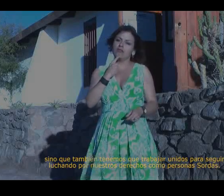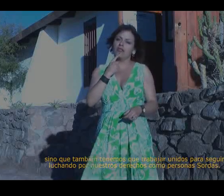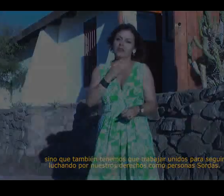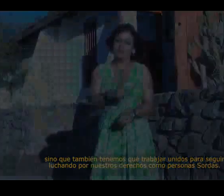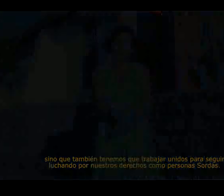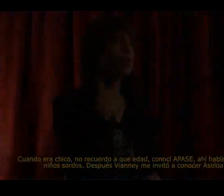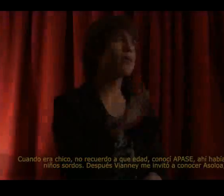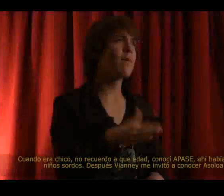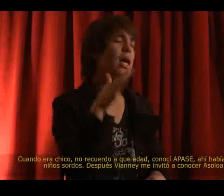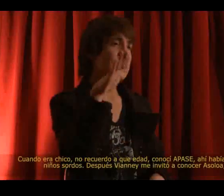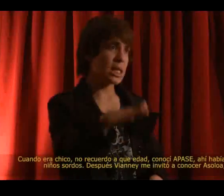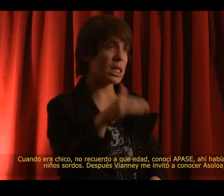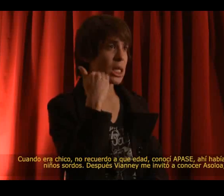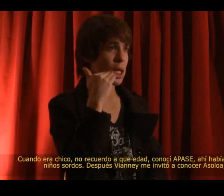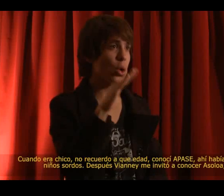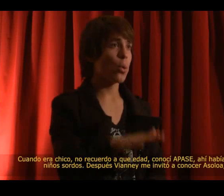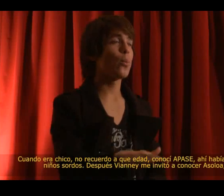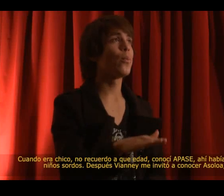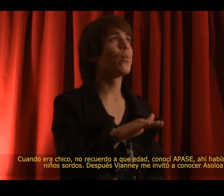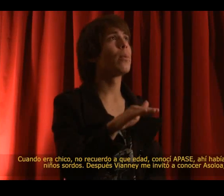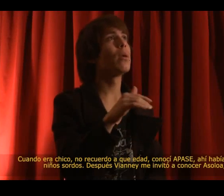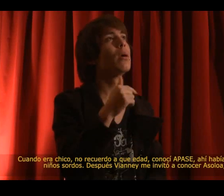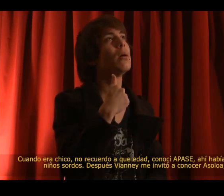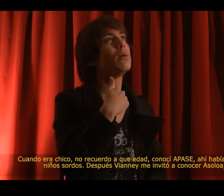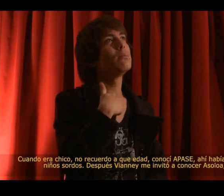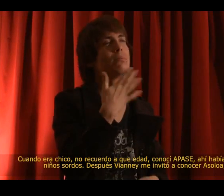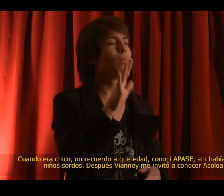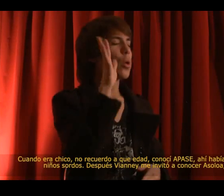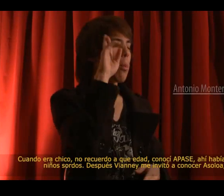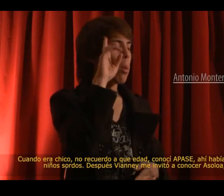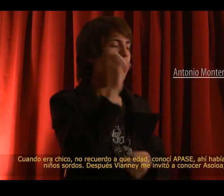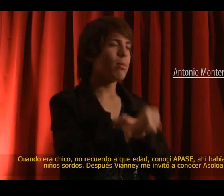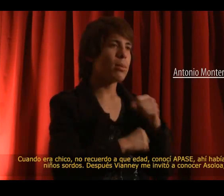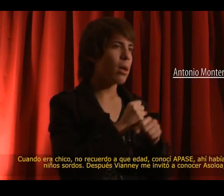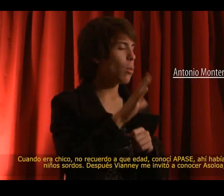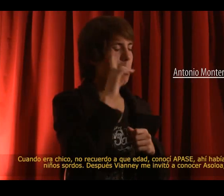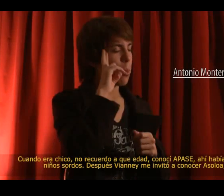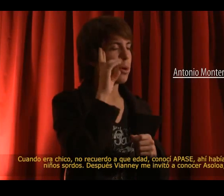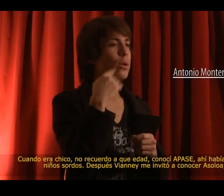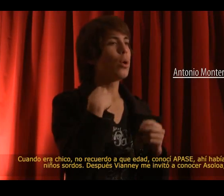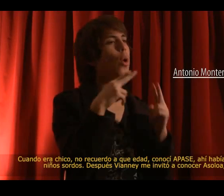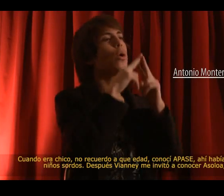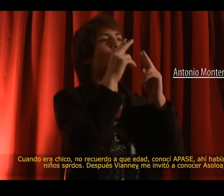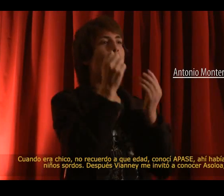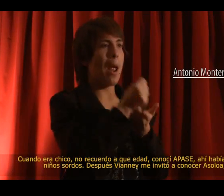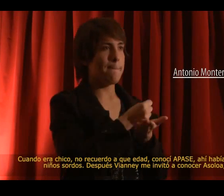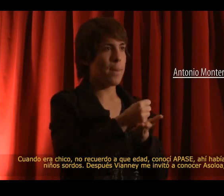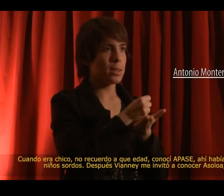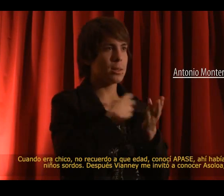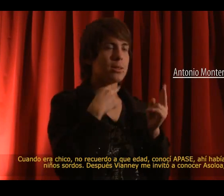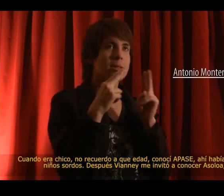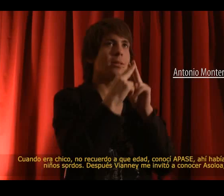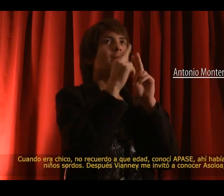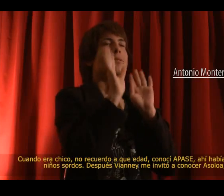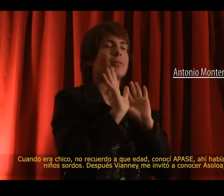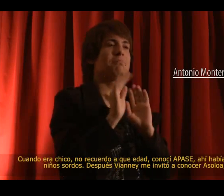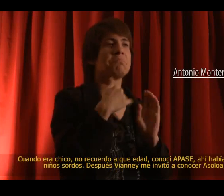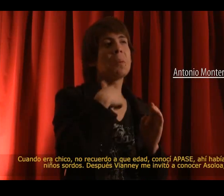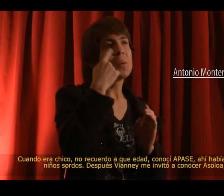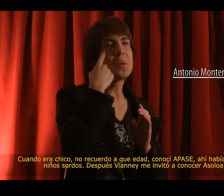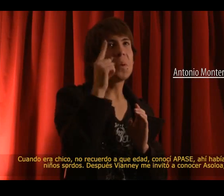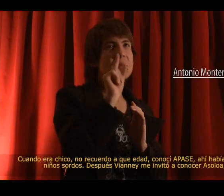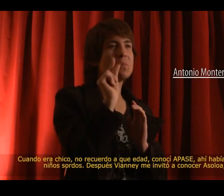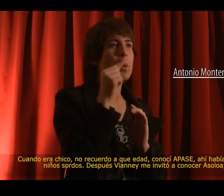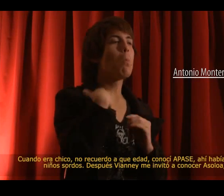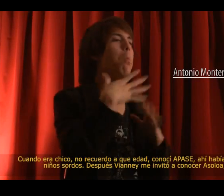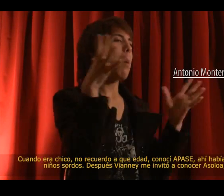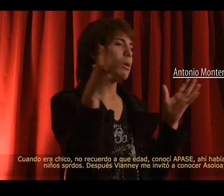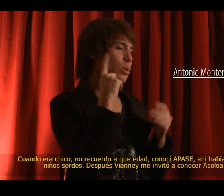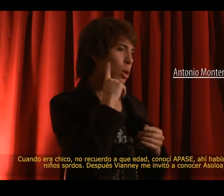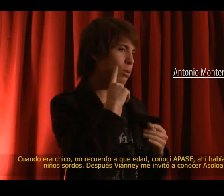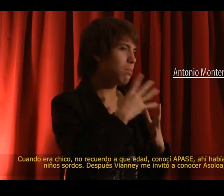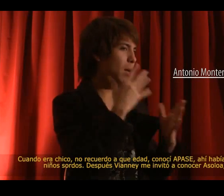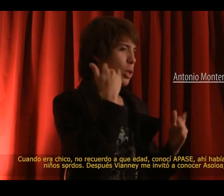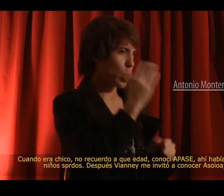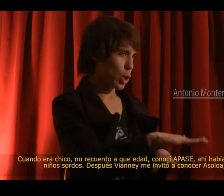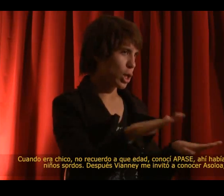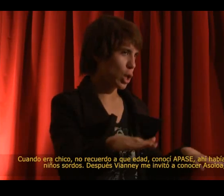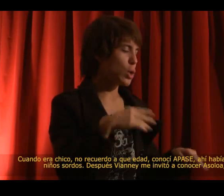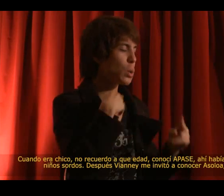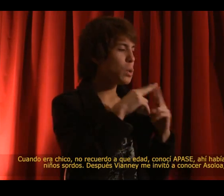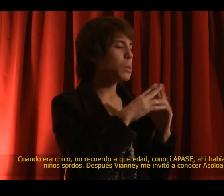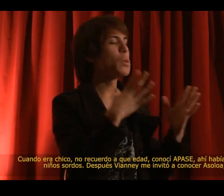When I was a boy – I don’t remember how old – I learned about APASE (an organization run by parents of deaf children). There, I saw many deaf children.